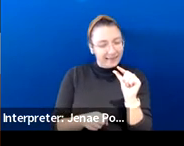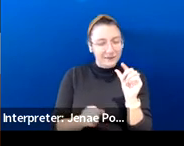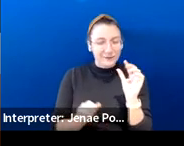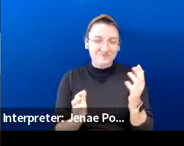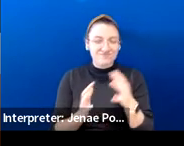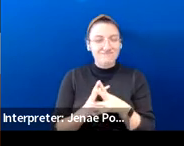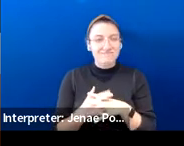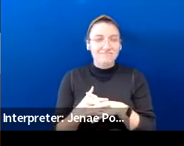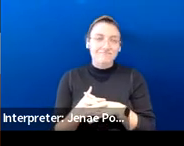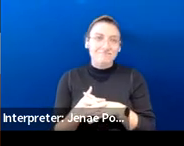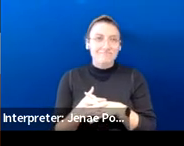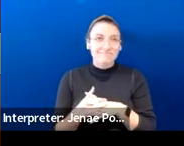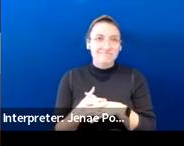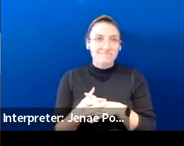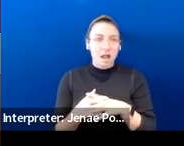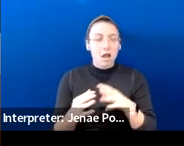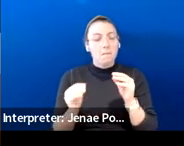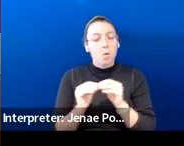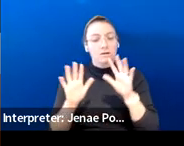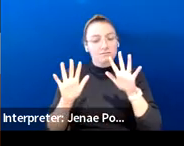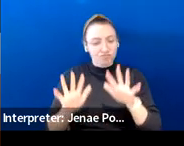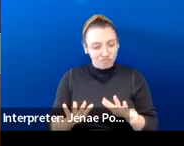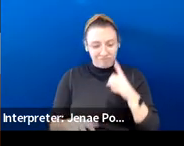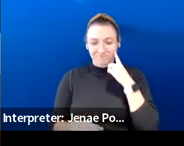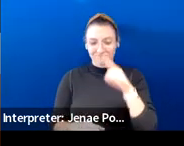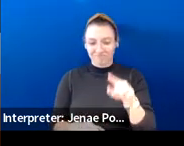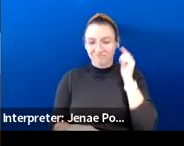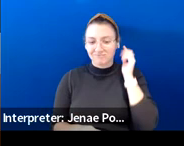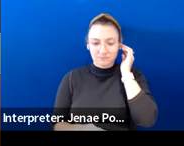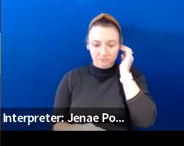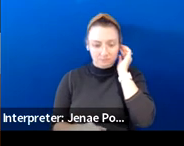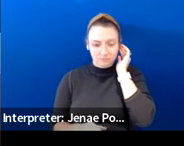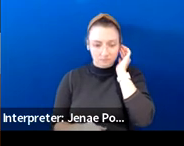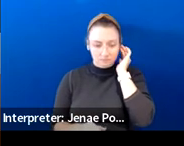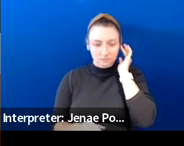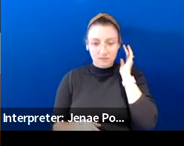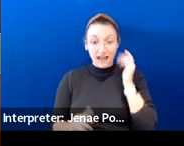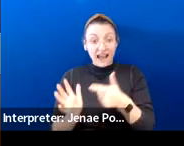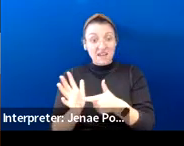a little less hectic for you. And not only that, but having all these demands as well on